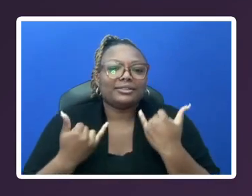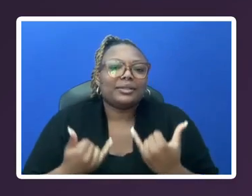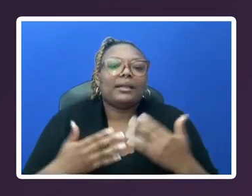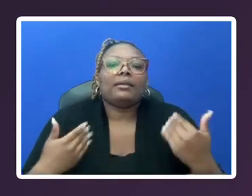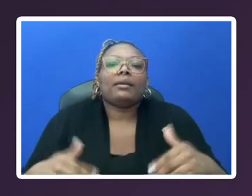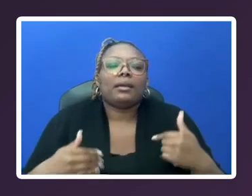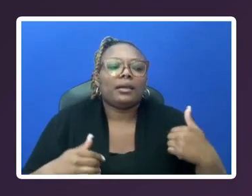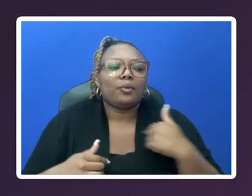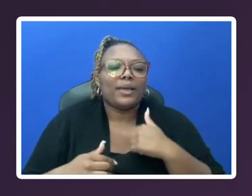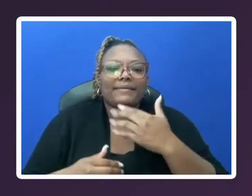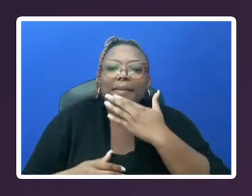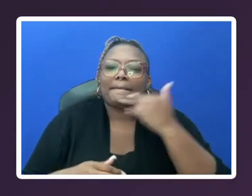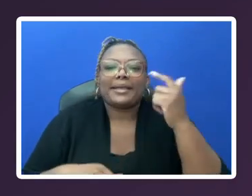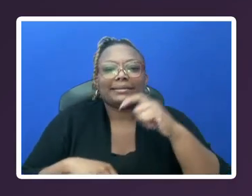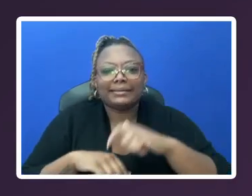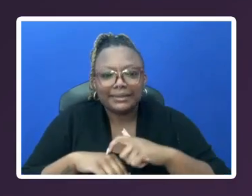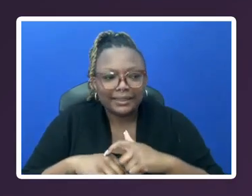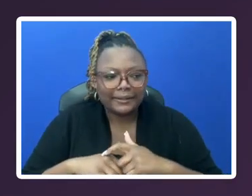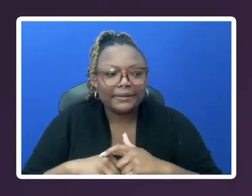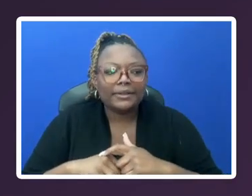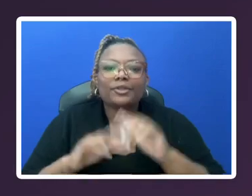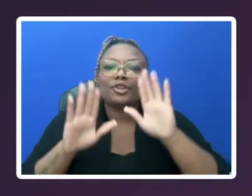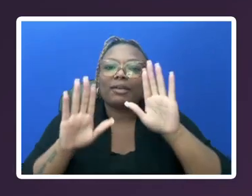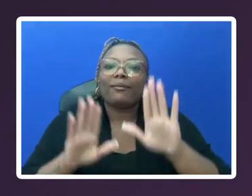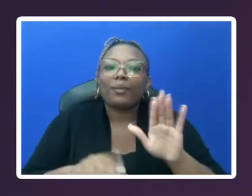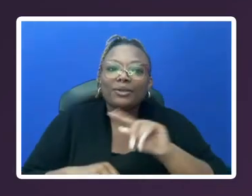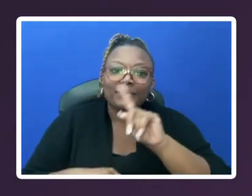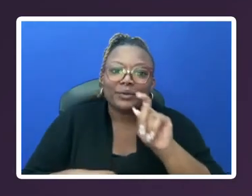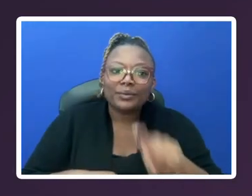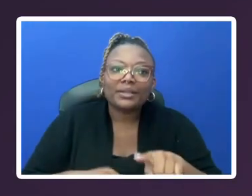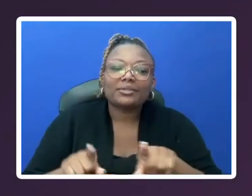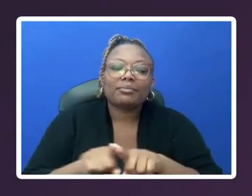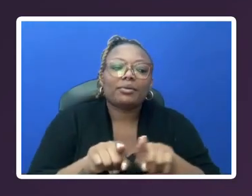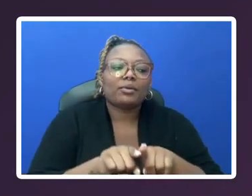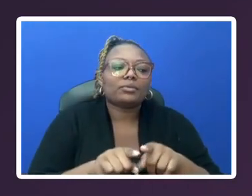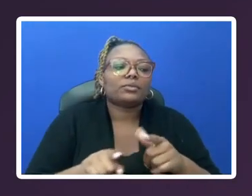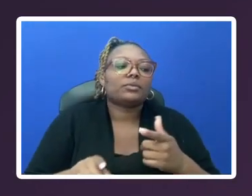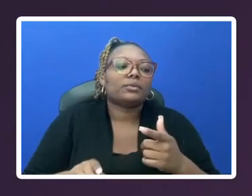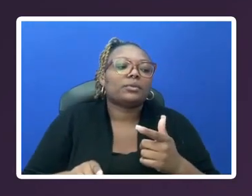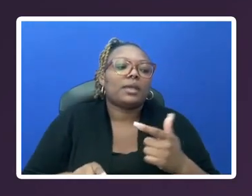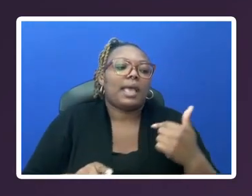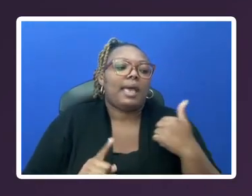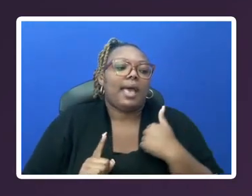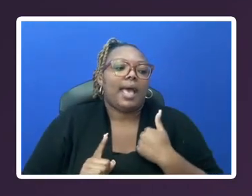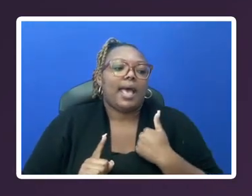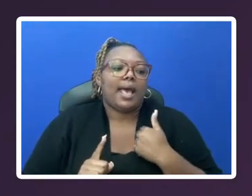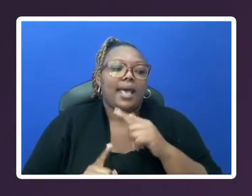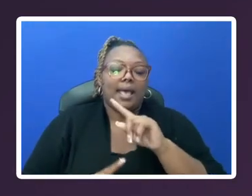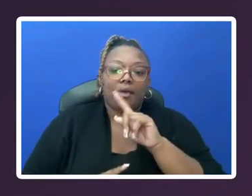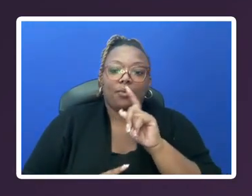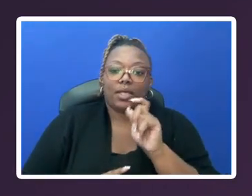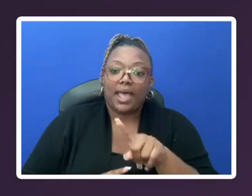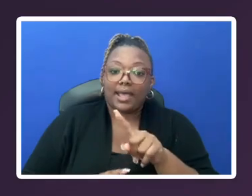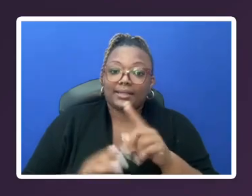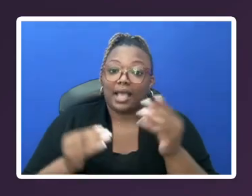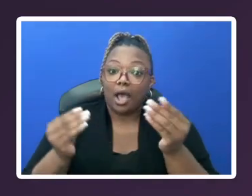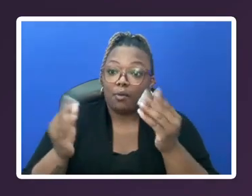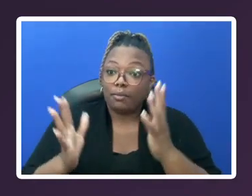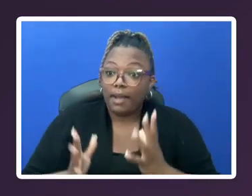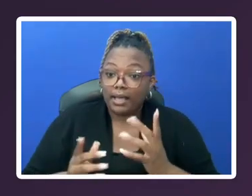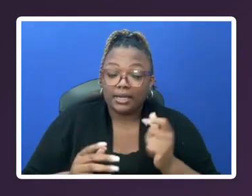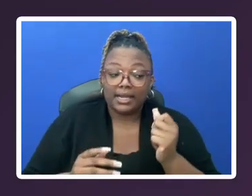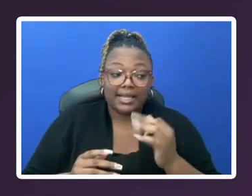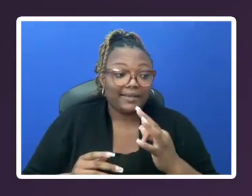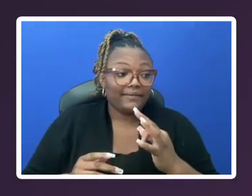time. You have wonderful questions. And also I'll ask our moderator if she'll pop my email address